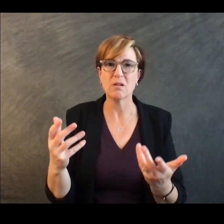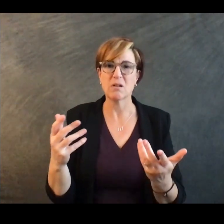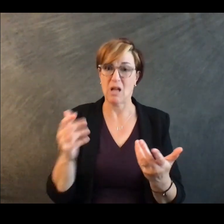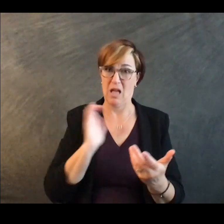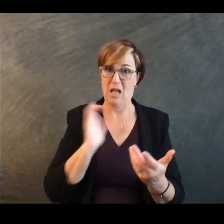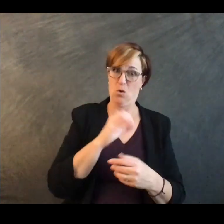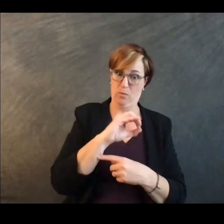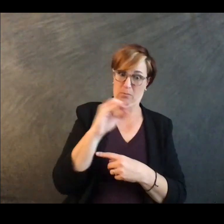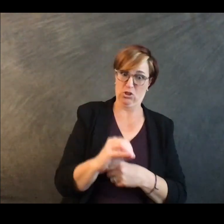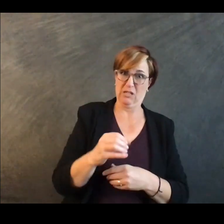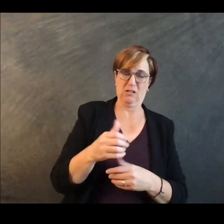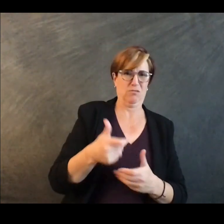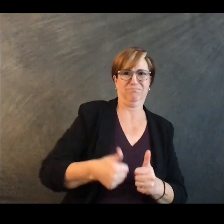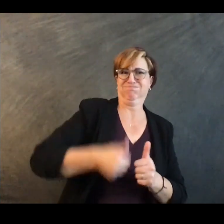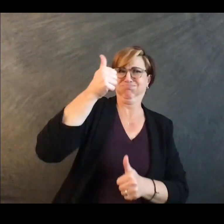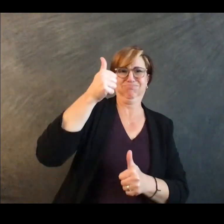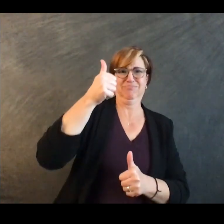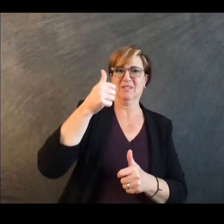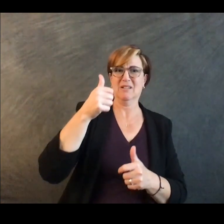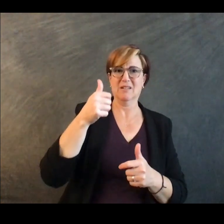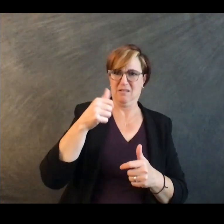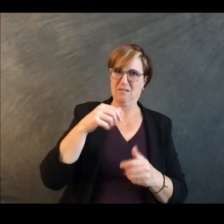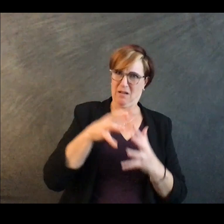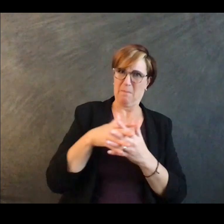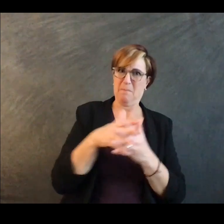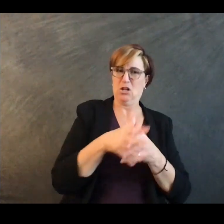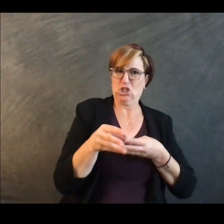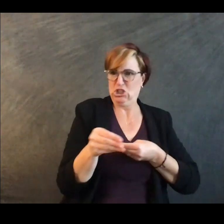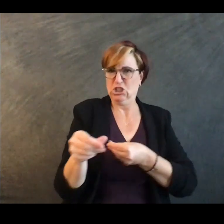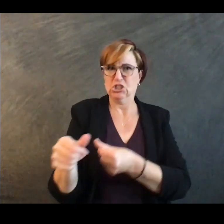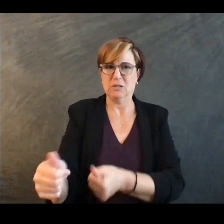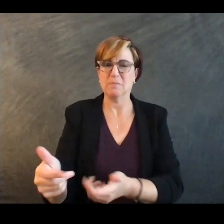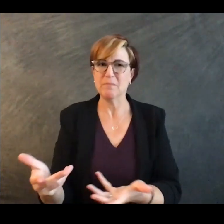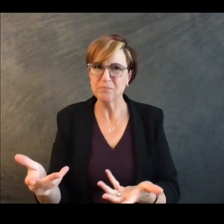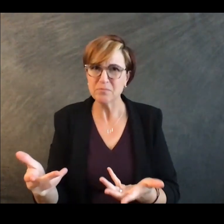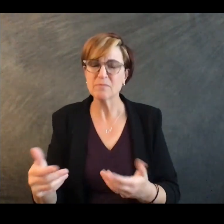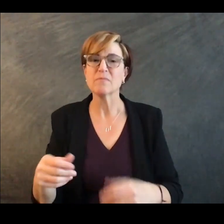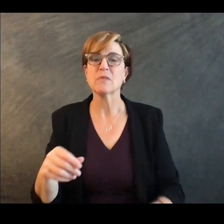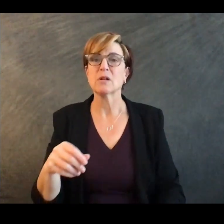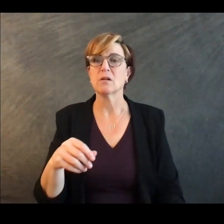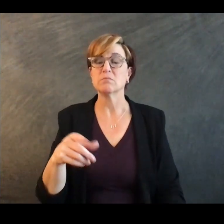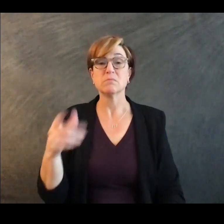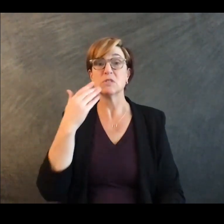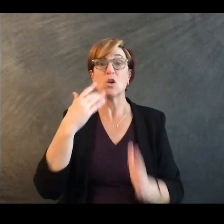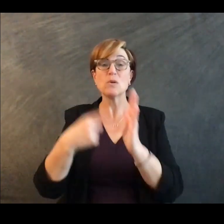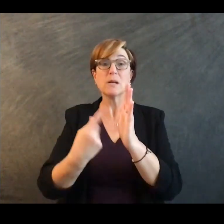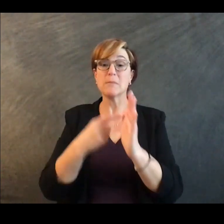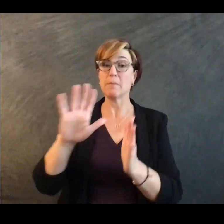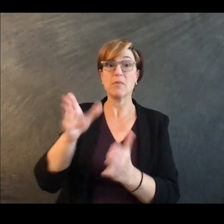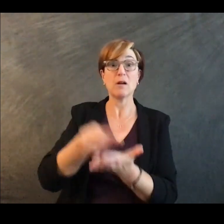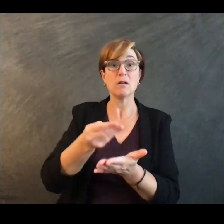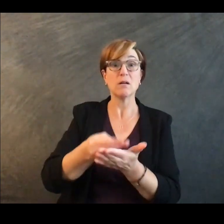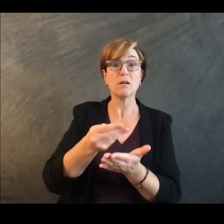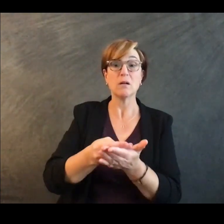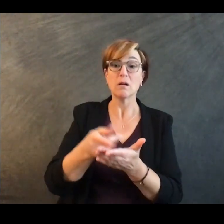small portion of what they've gotten over the years sometimes they get much more than that sometimes it's for programs that they're doing and and it's